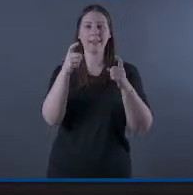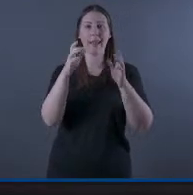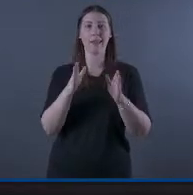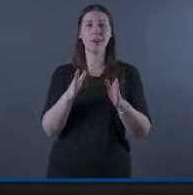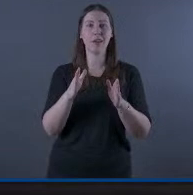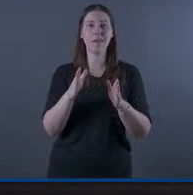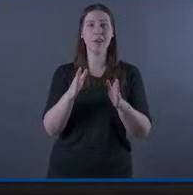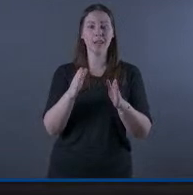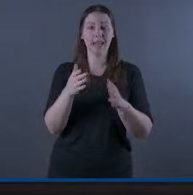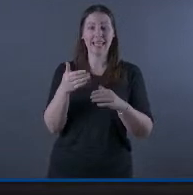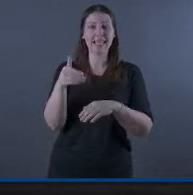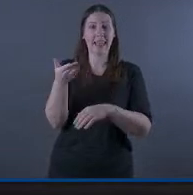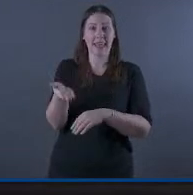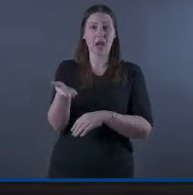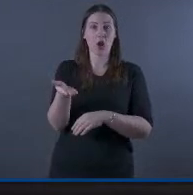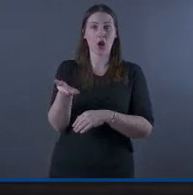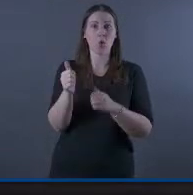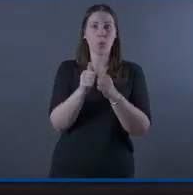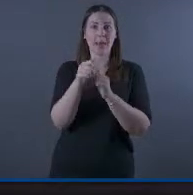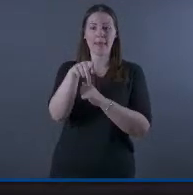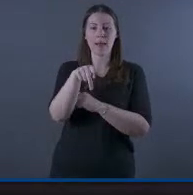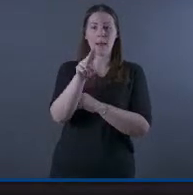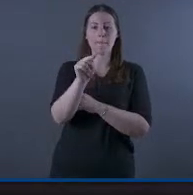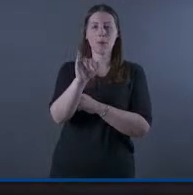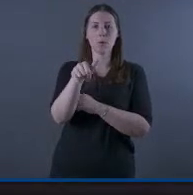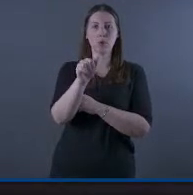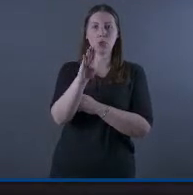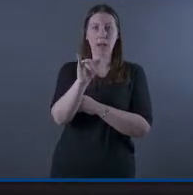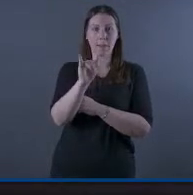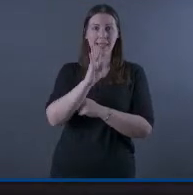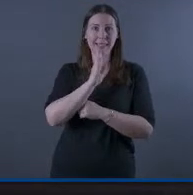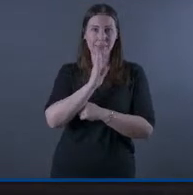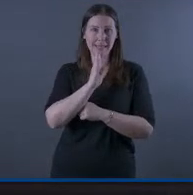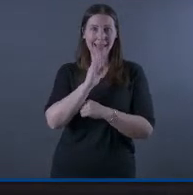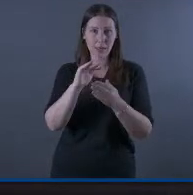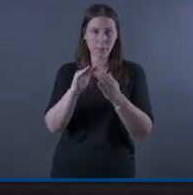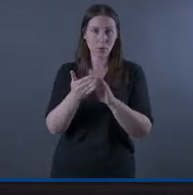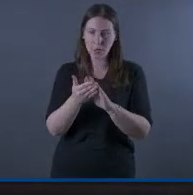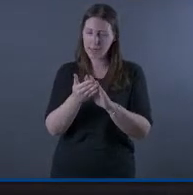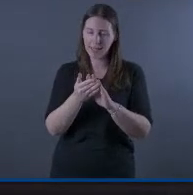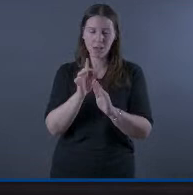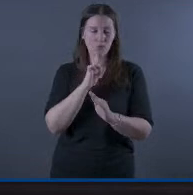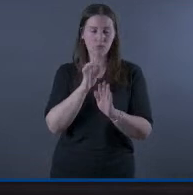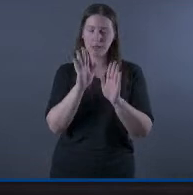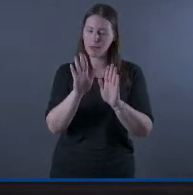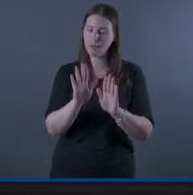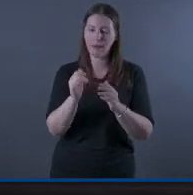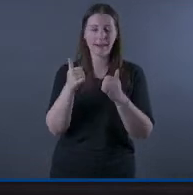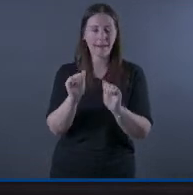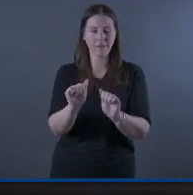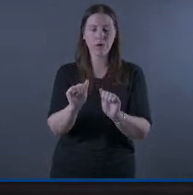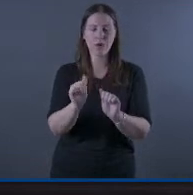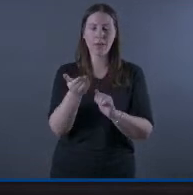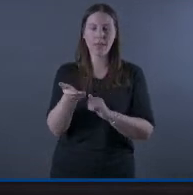and that's just a great partnership and an effort there. Last, I wanna turn it over to Dr. Rodney Anderson,